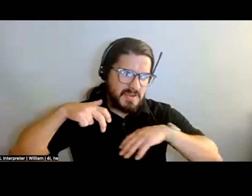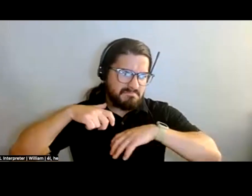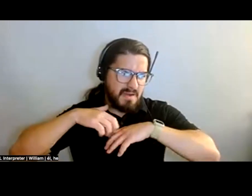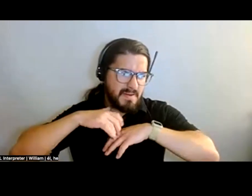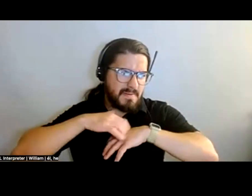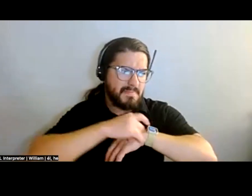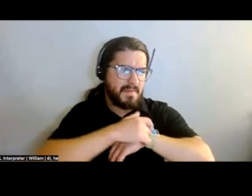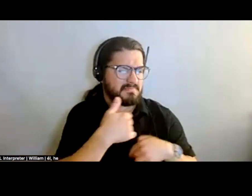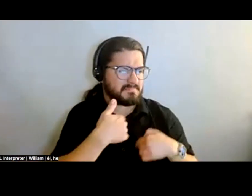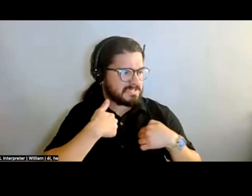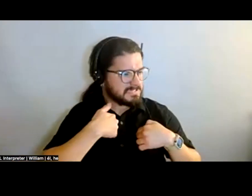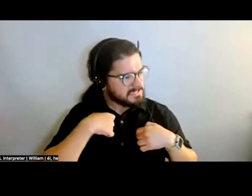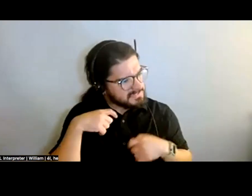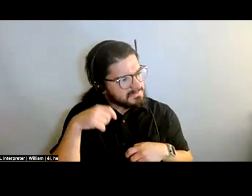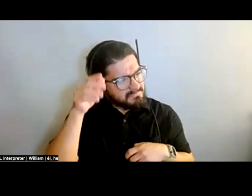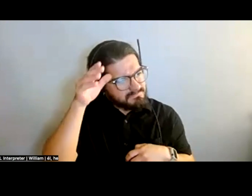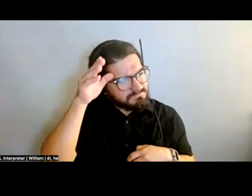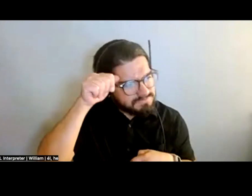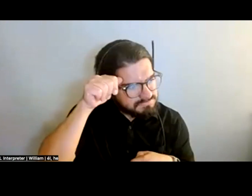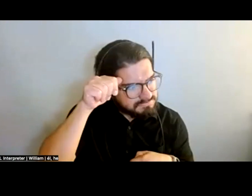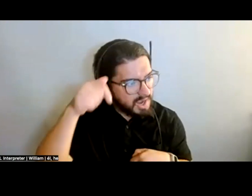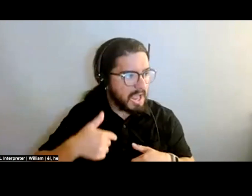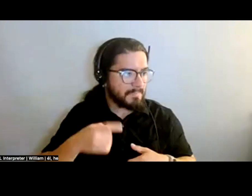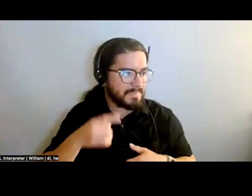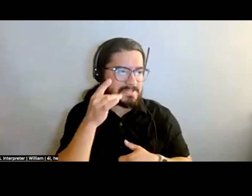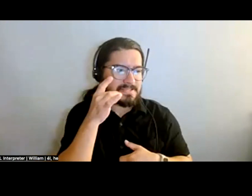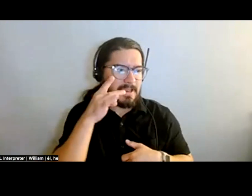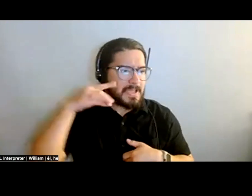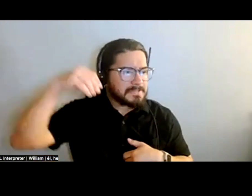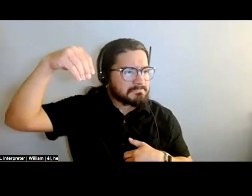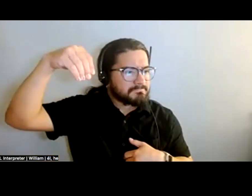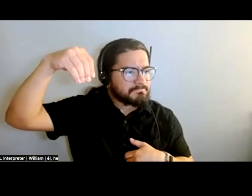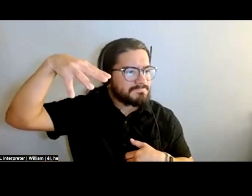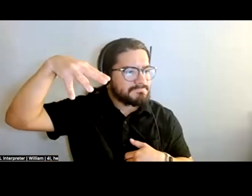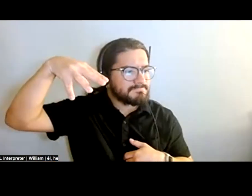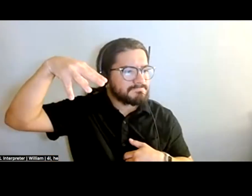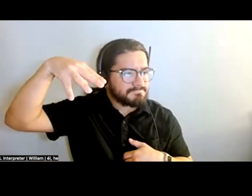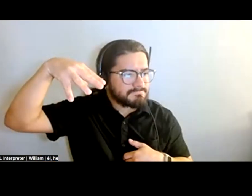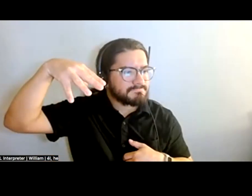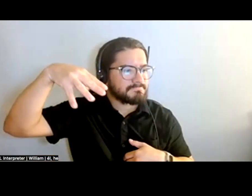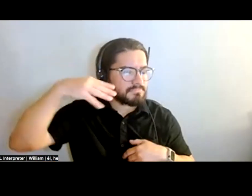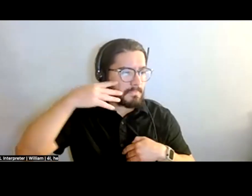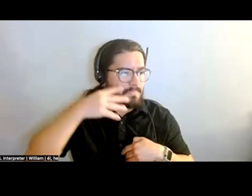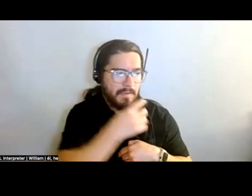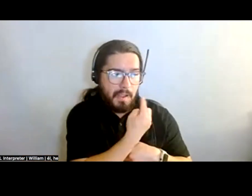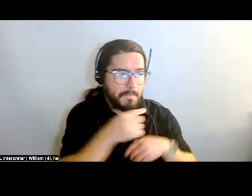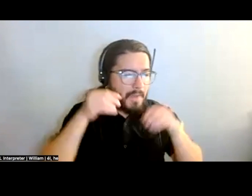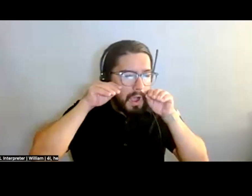prisms caress my eyelashes my ears and my thighs the boards creak but I’ve never felt so sure